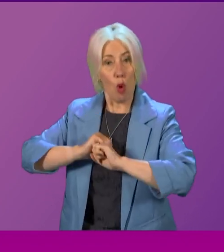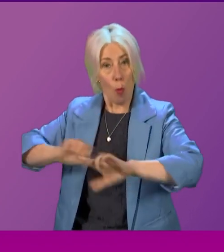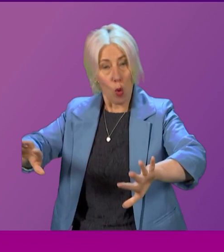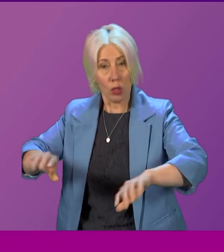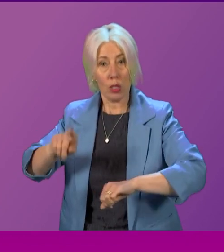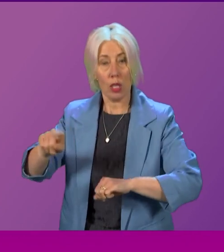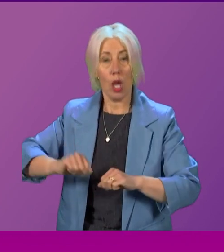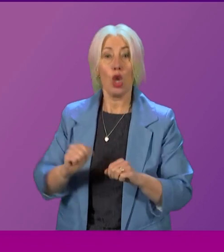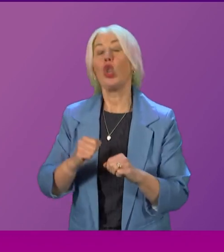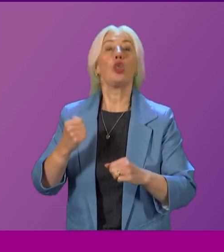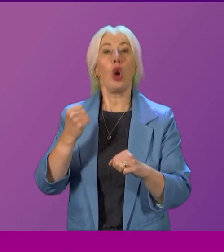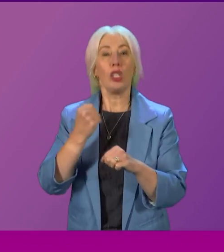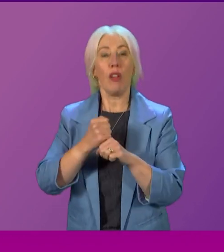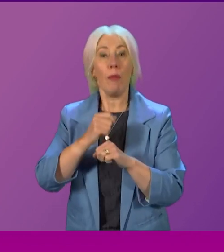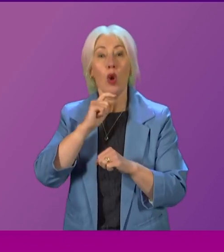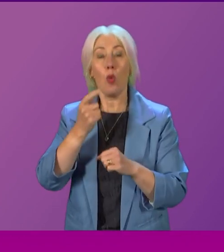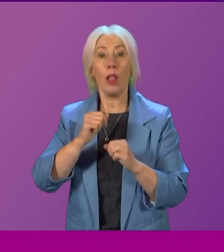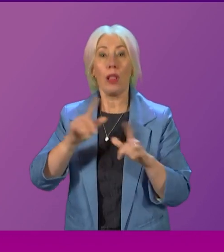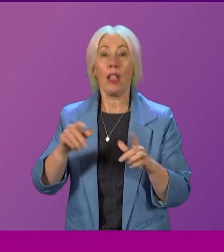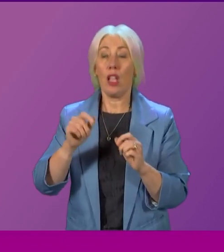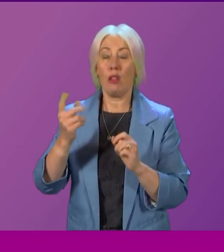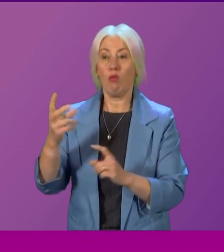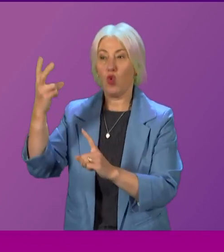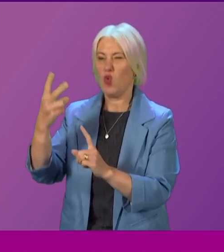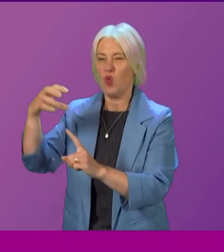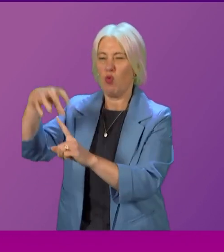be lighting up St Andrew’s house and Victoria Quay in purple.